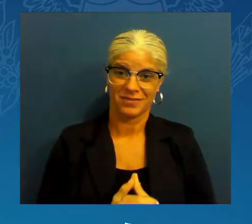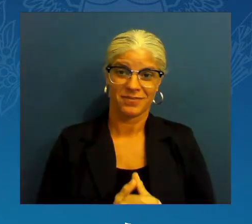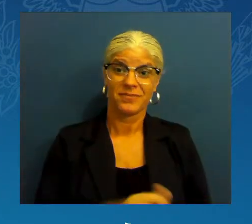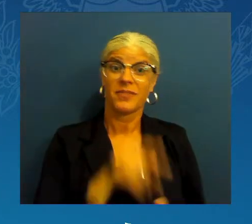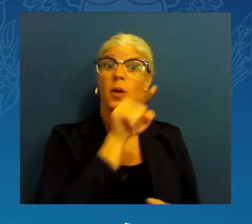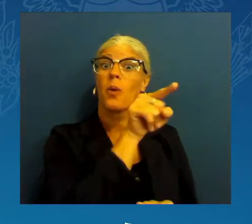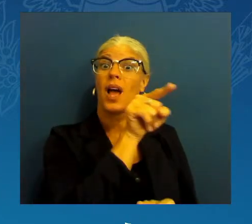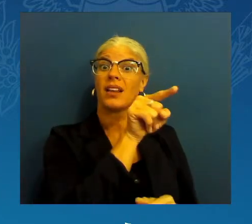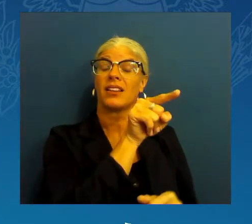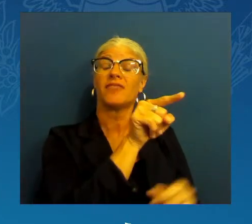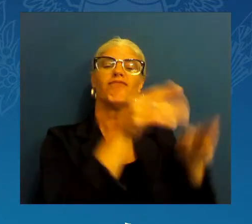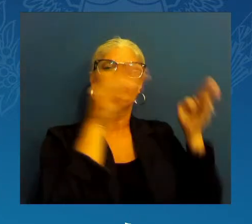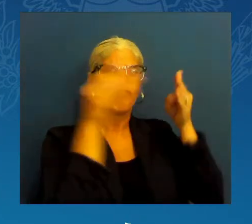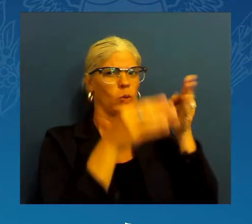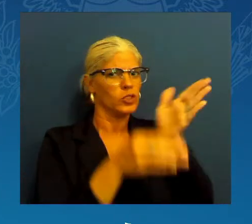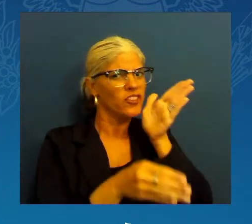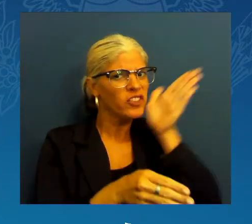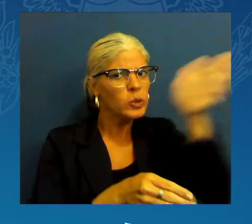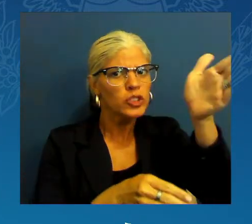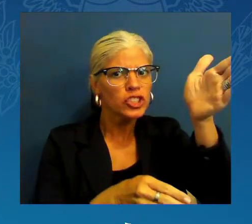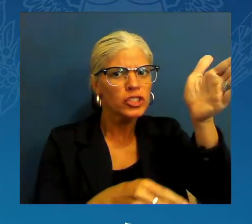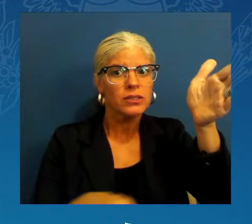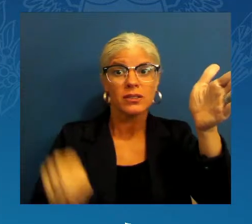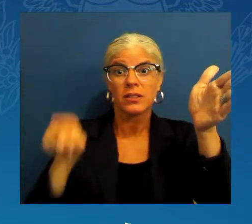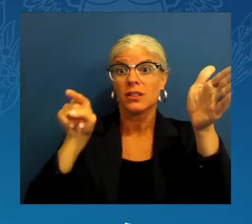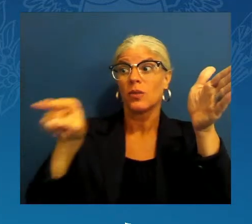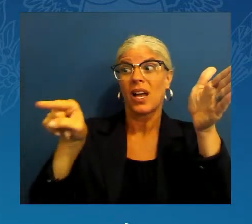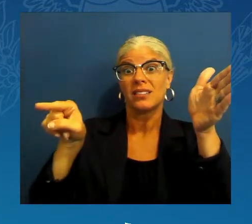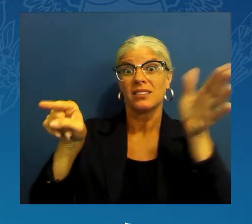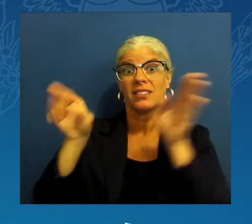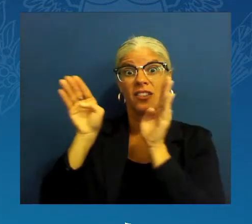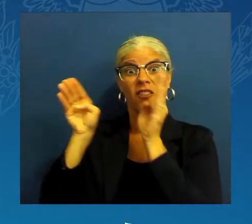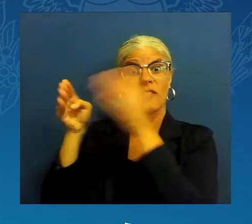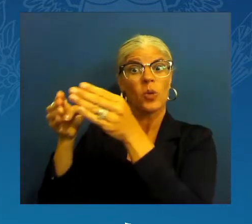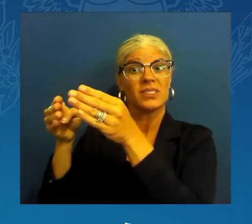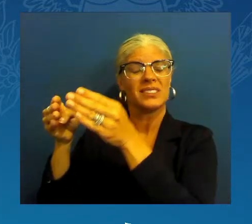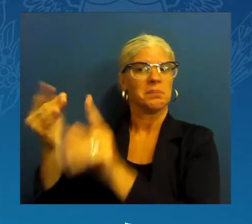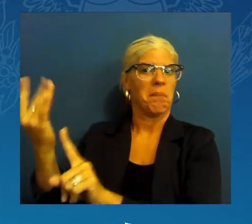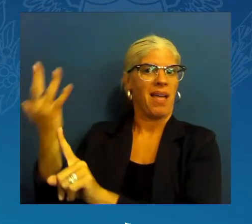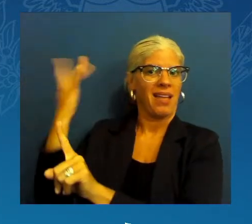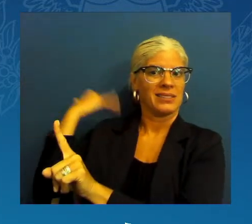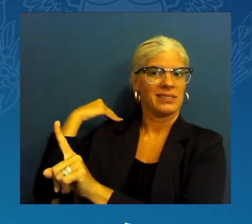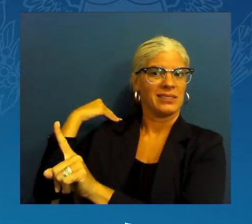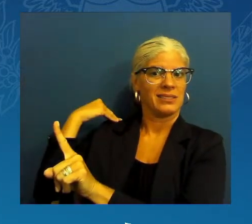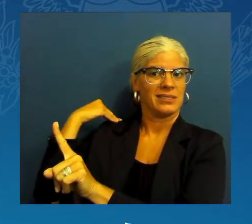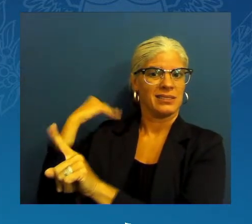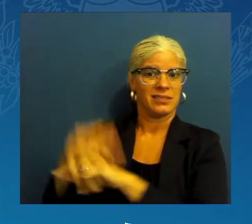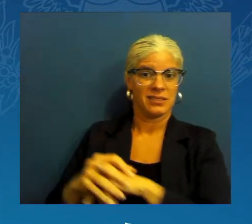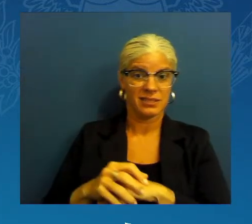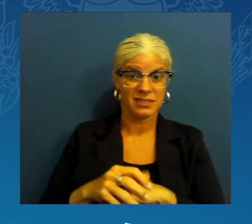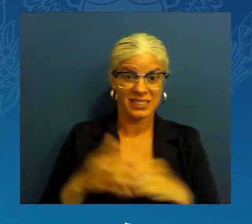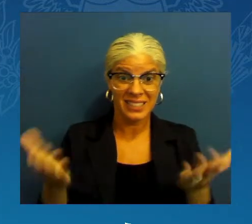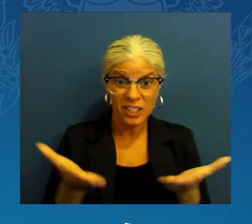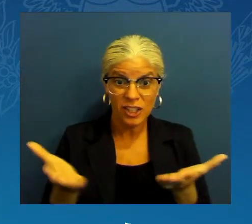And we in this room are fighting for the future --